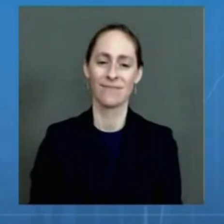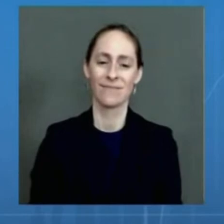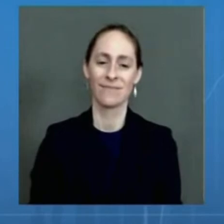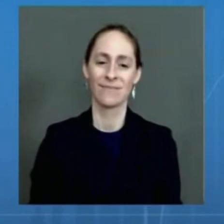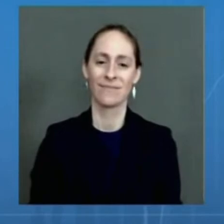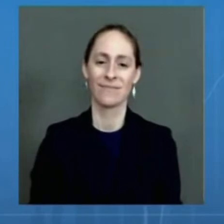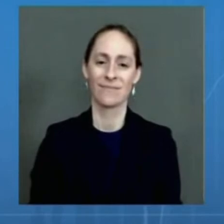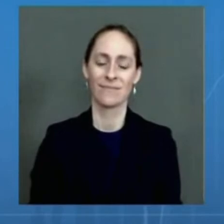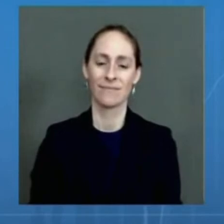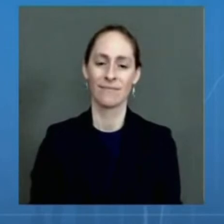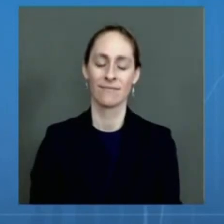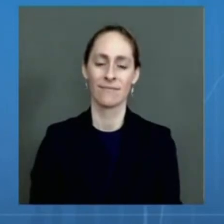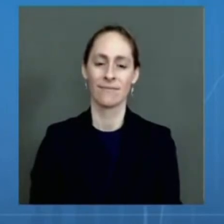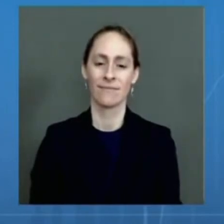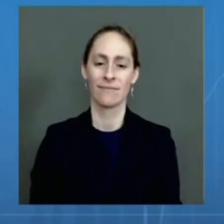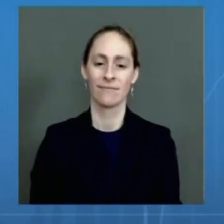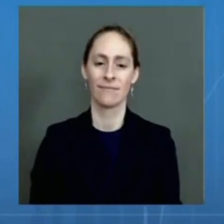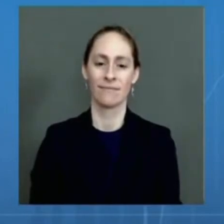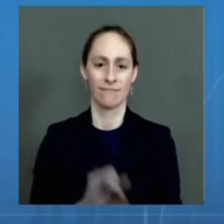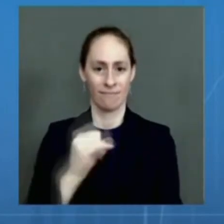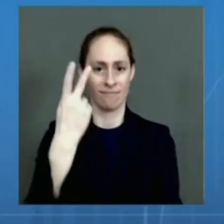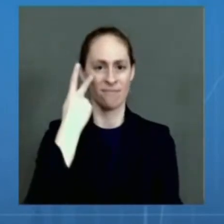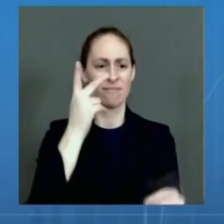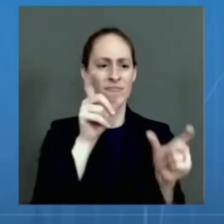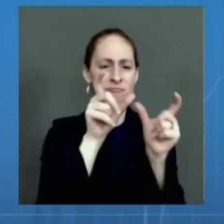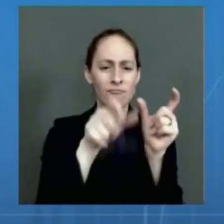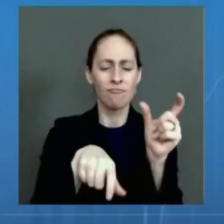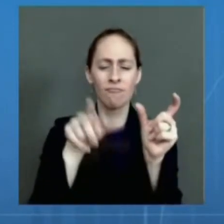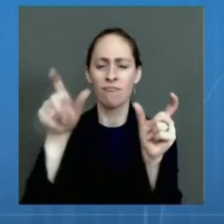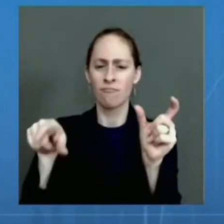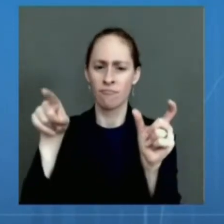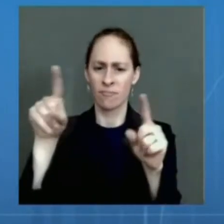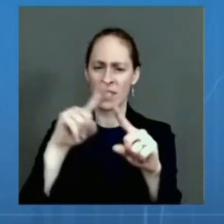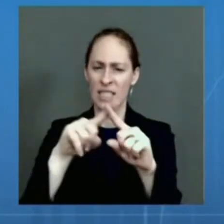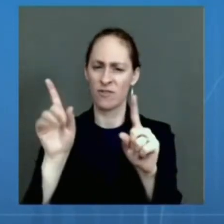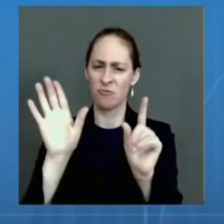RANGE. NEXT SLIDE. IF YOU LOOK AT TAKE A LOOK AT